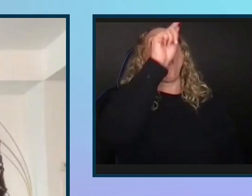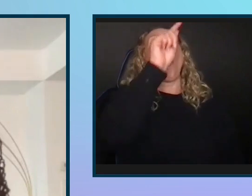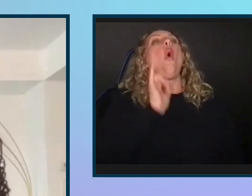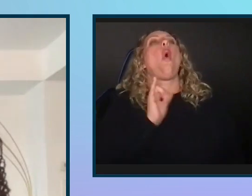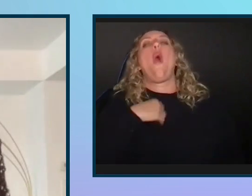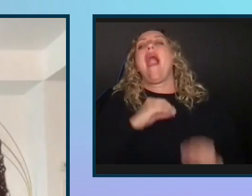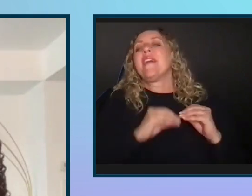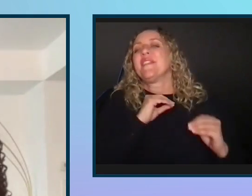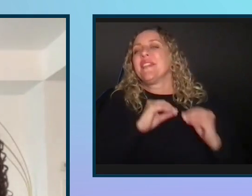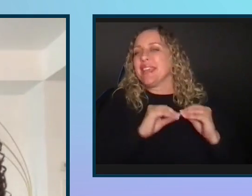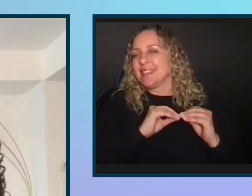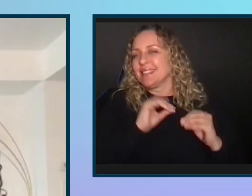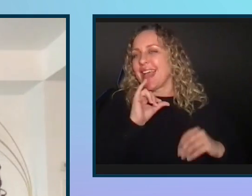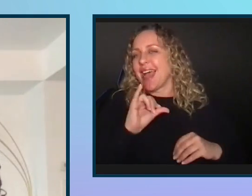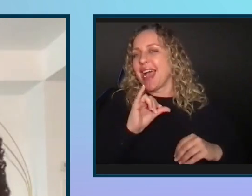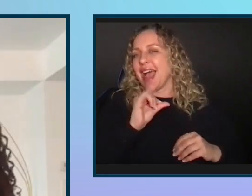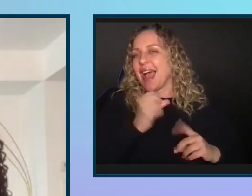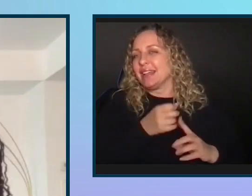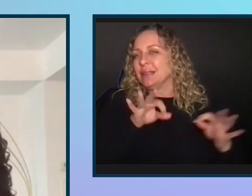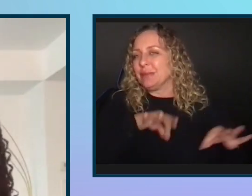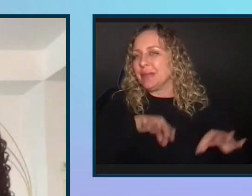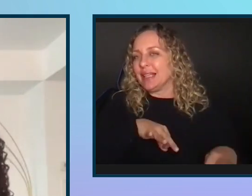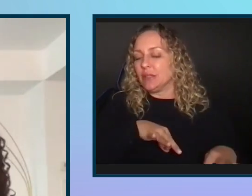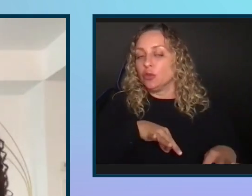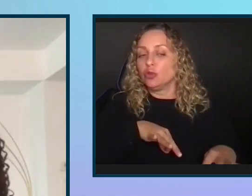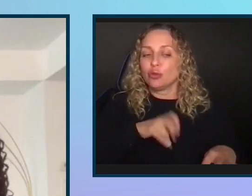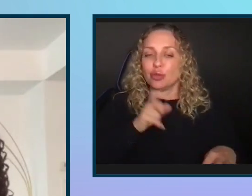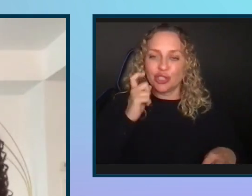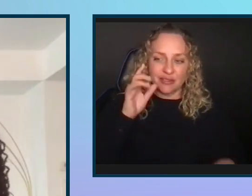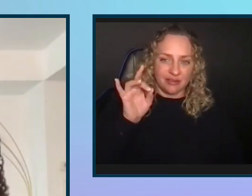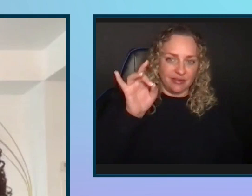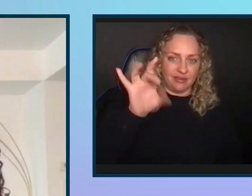So I think giving the user a path to learning and to fixing things is always better than just kind of shutting them out